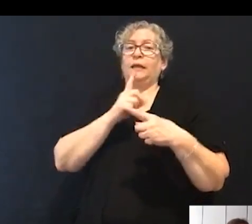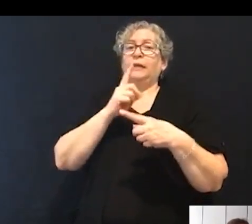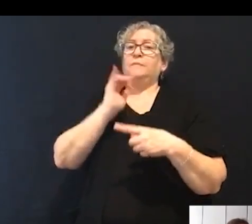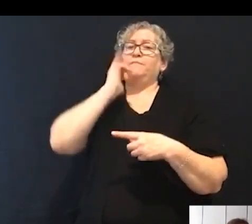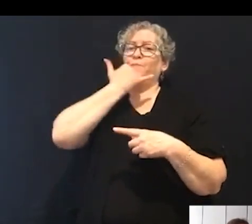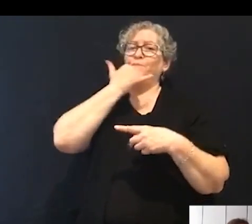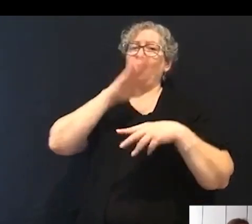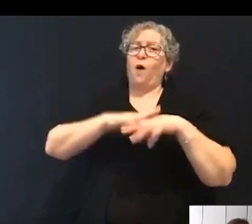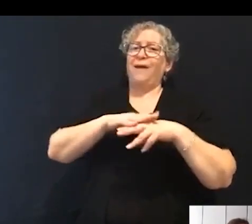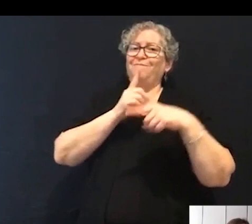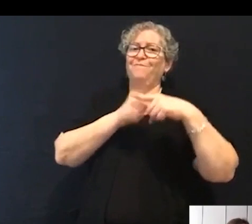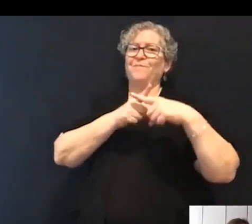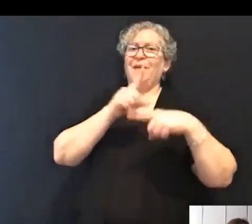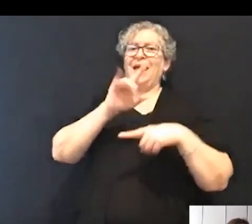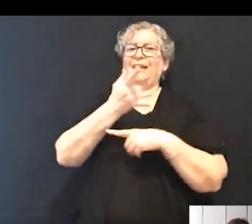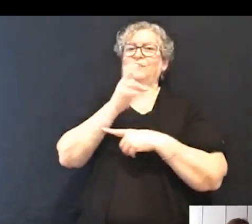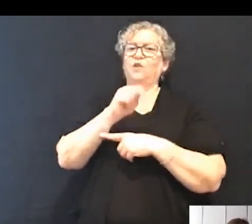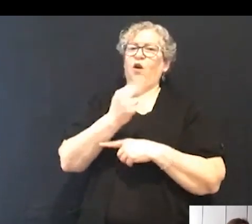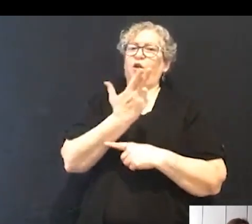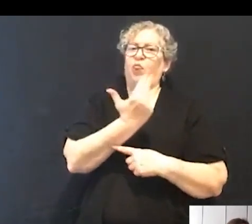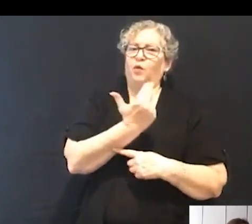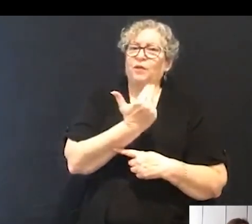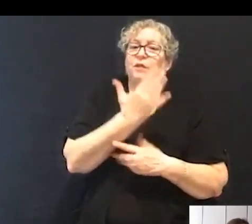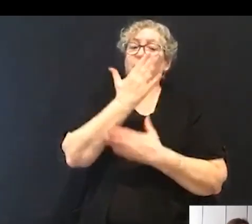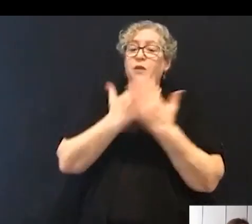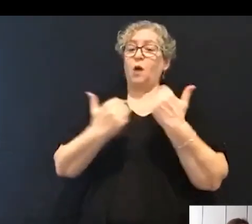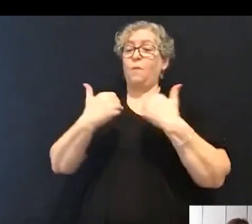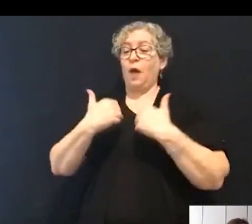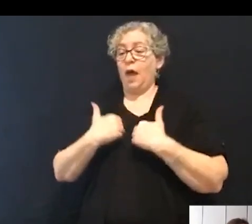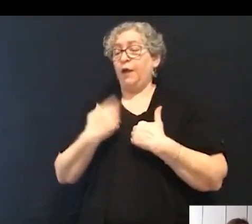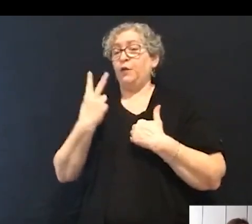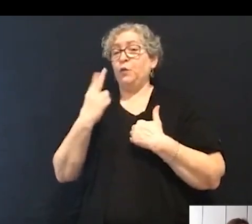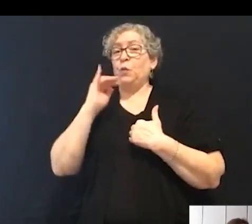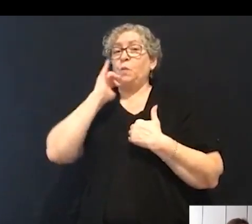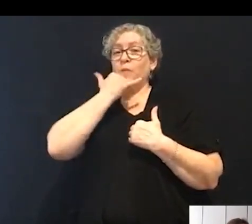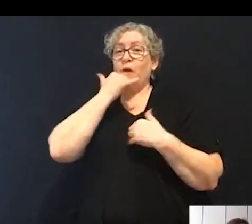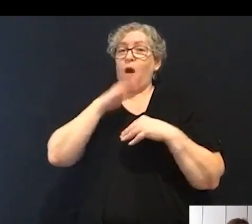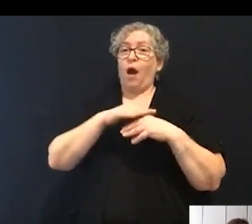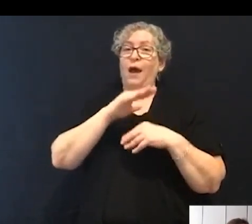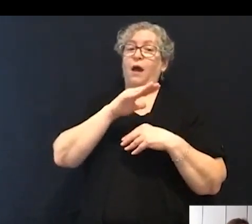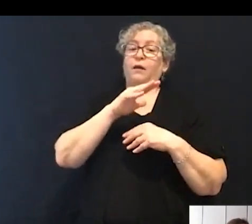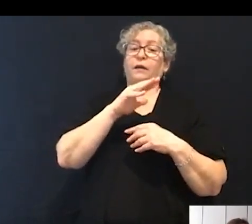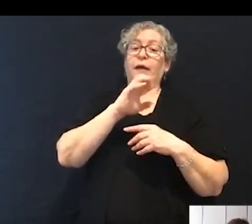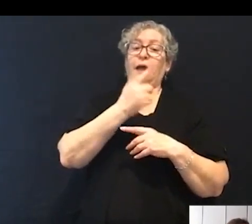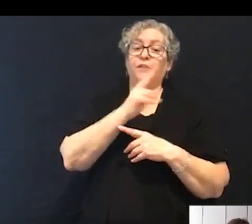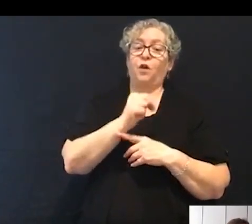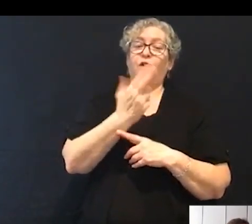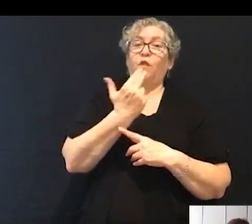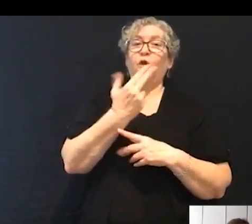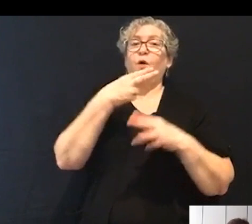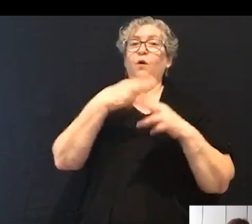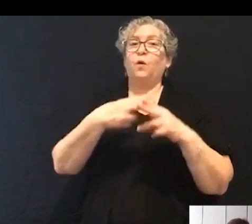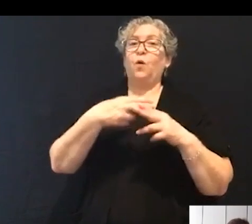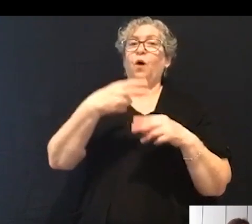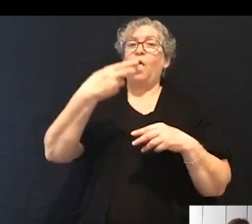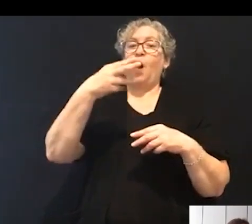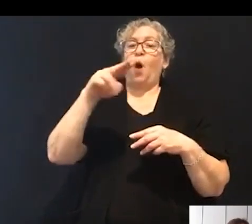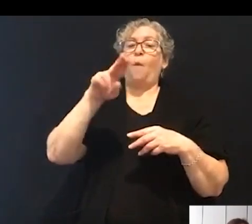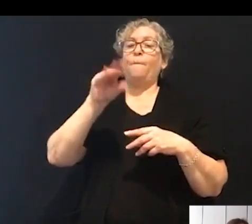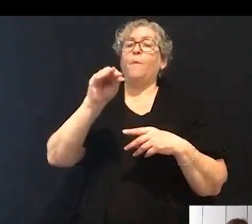So some of the patients had two mutations in Exon 13. They're called here homozygous. And for example, in the 50 microgram group,